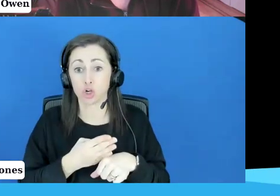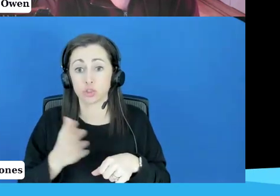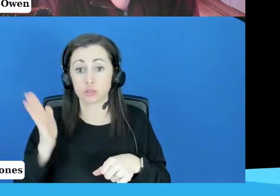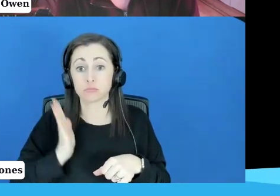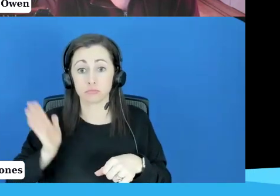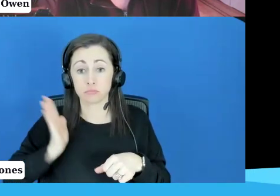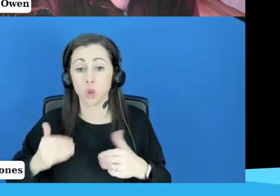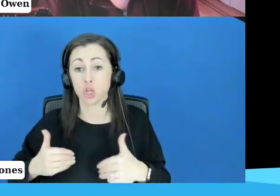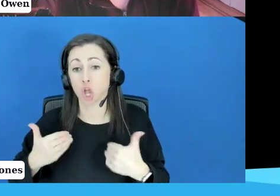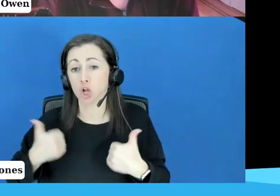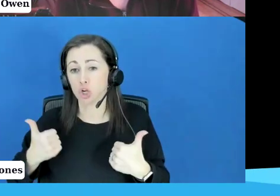just trying to overcompensate.